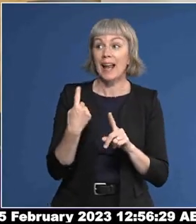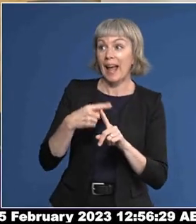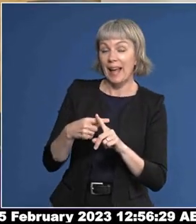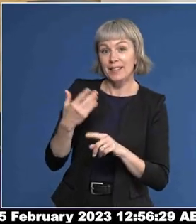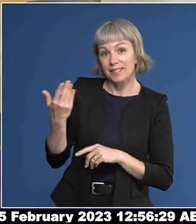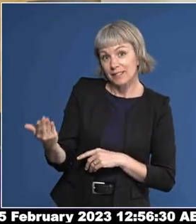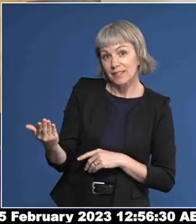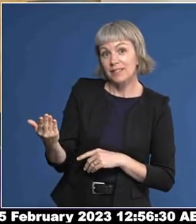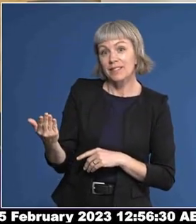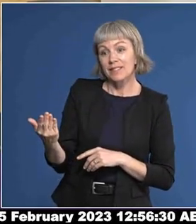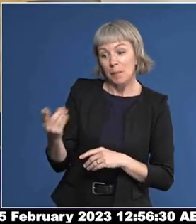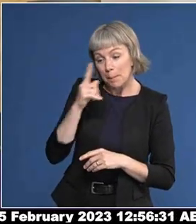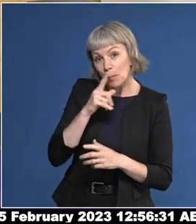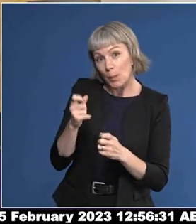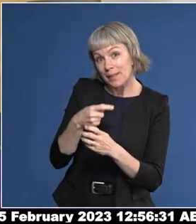people with disability for whom you provide services?